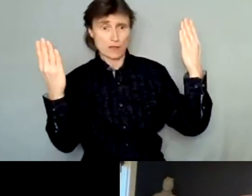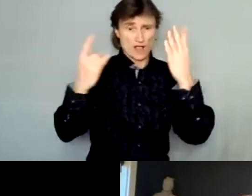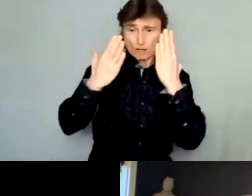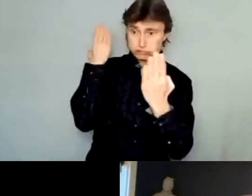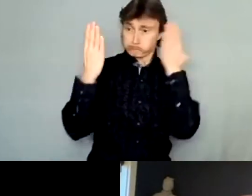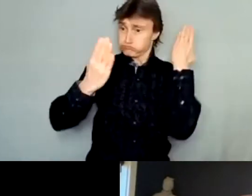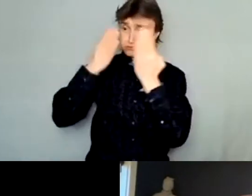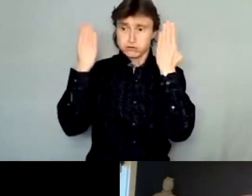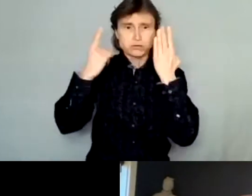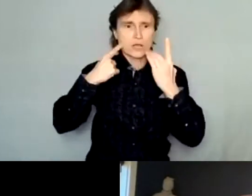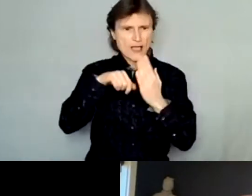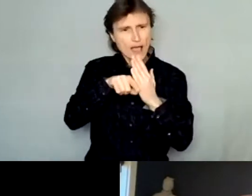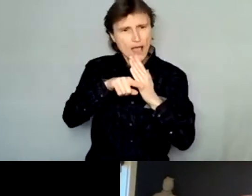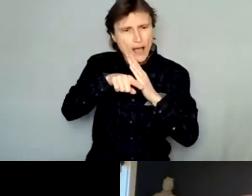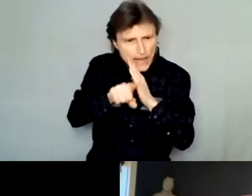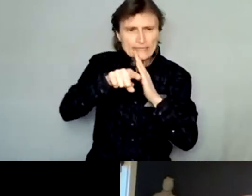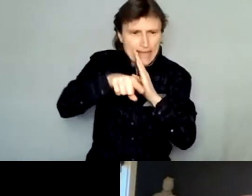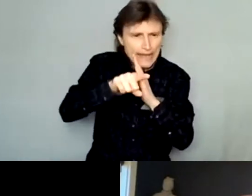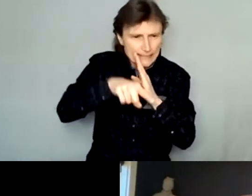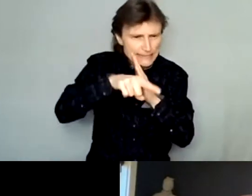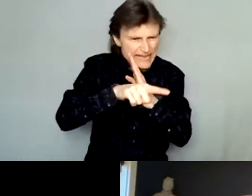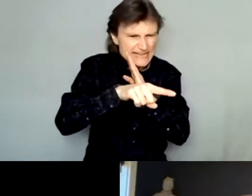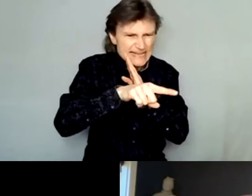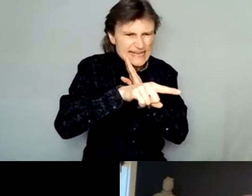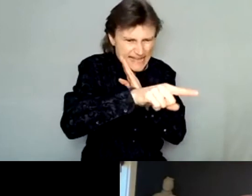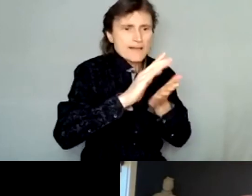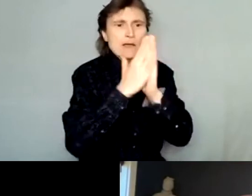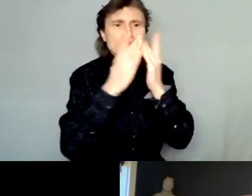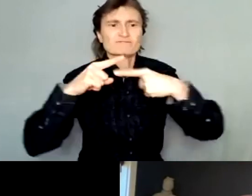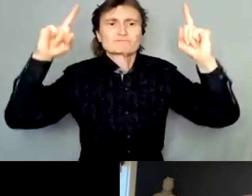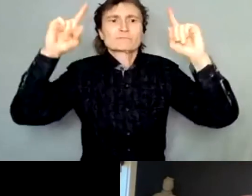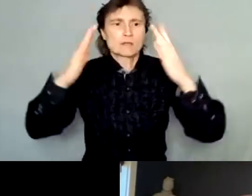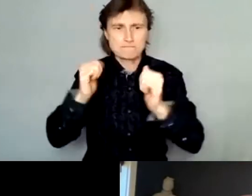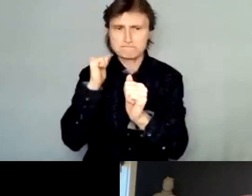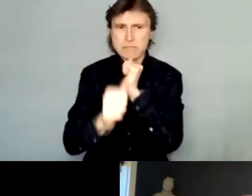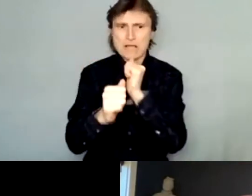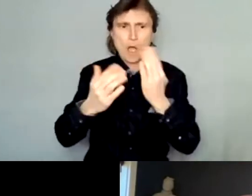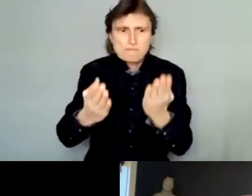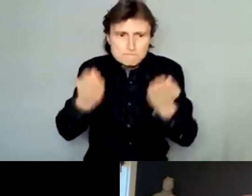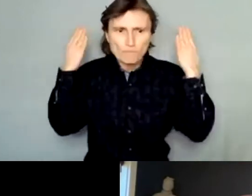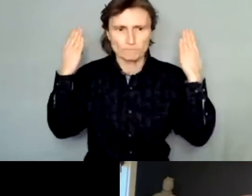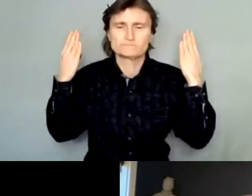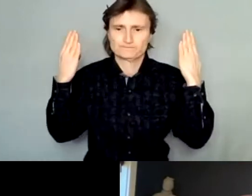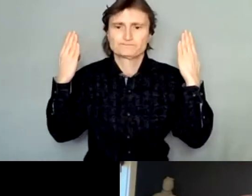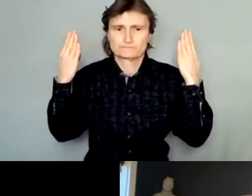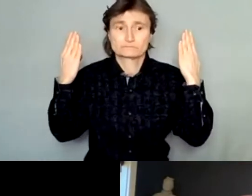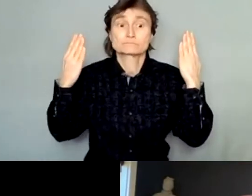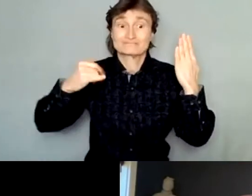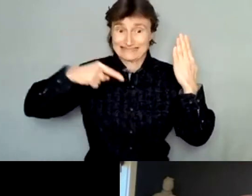and still be here to benefit and as I said to tell our stories, to create meaning.